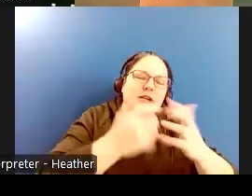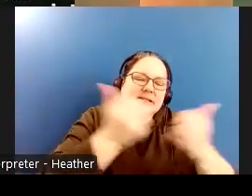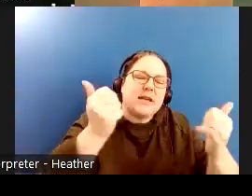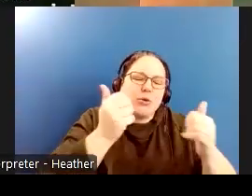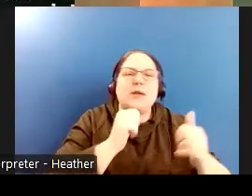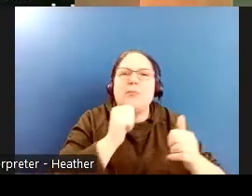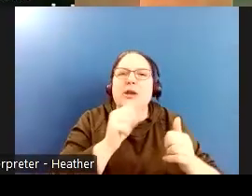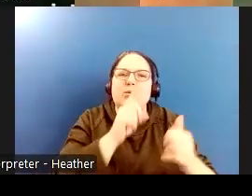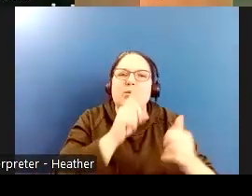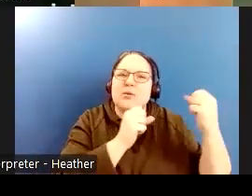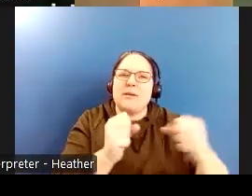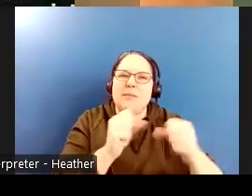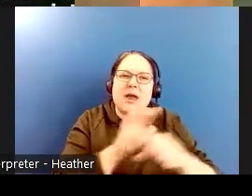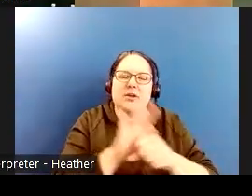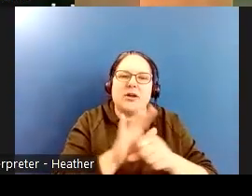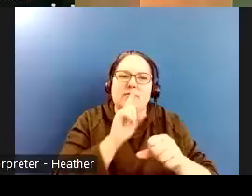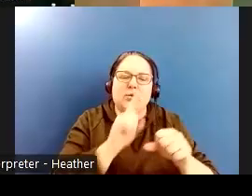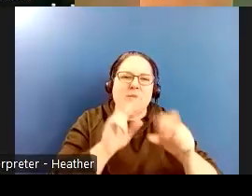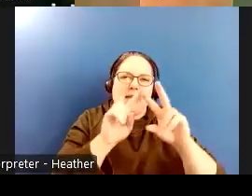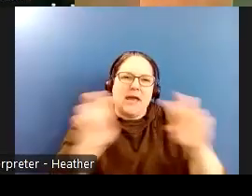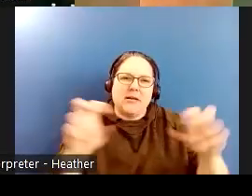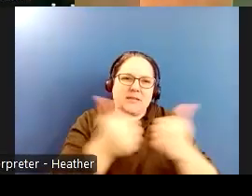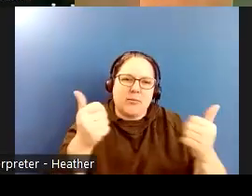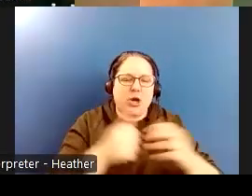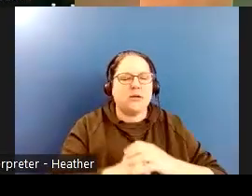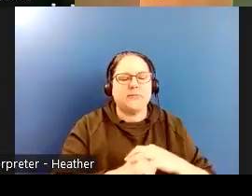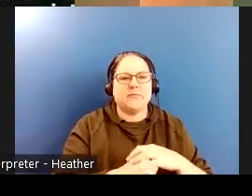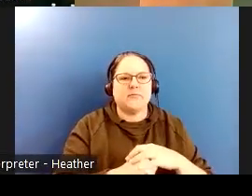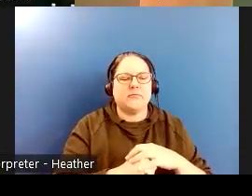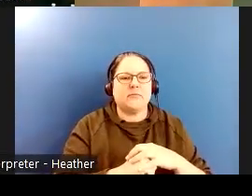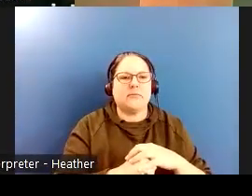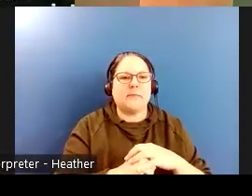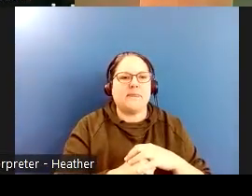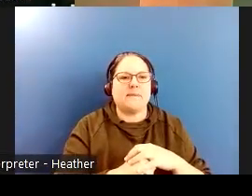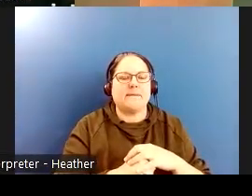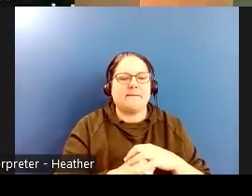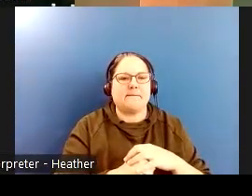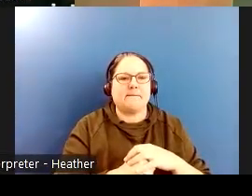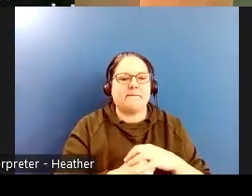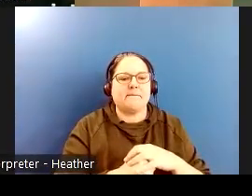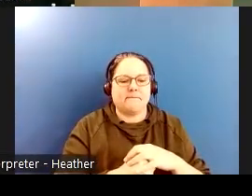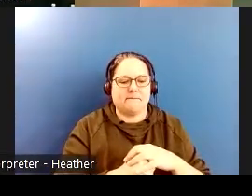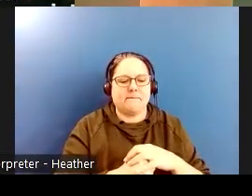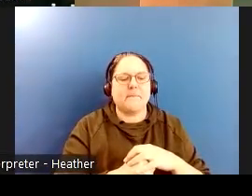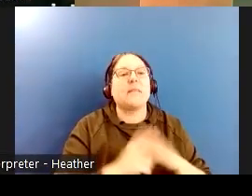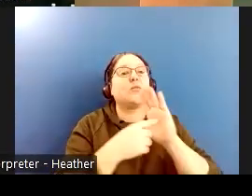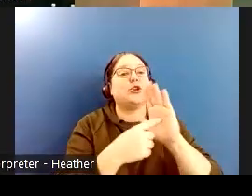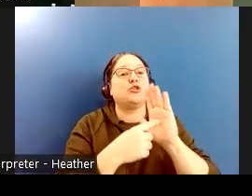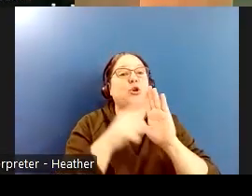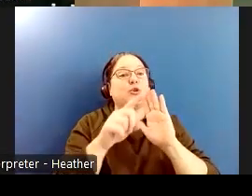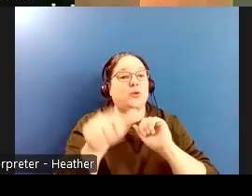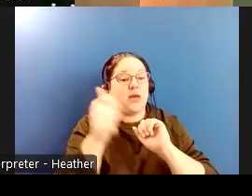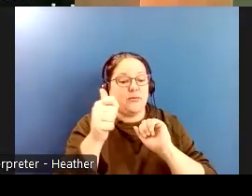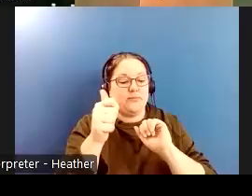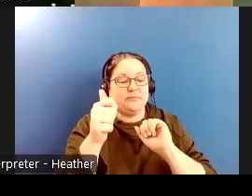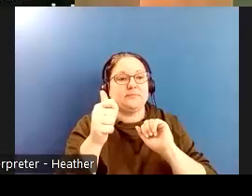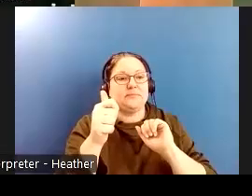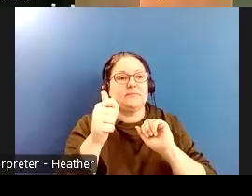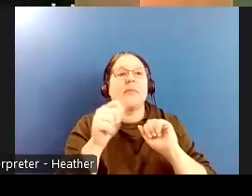powered to to look at that. Um but let me show you some other very interesting things. So if we take